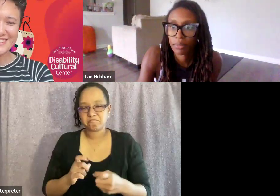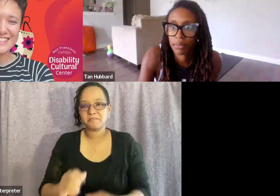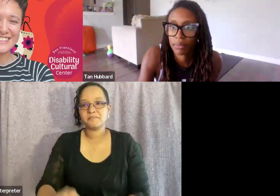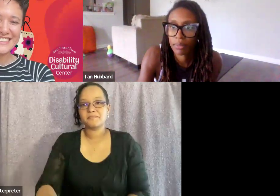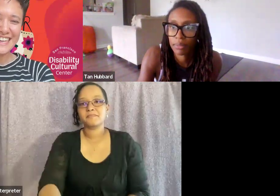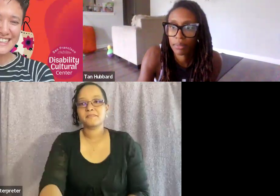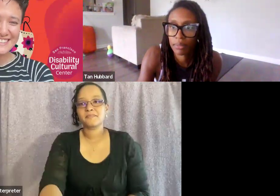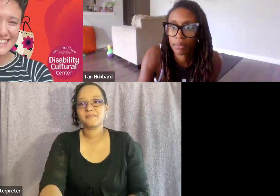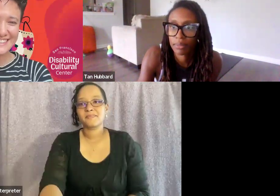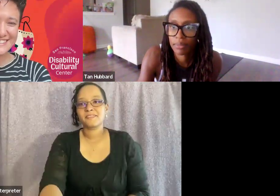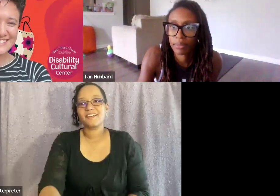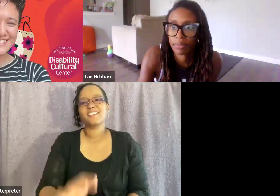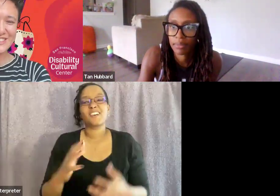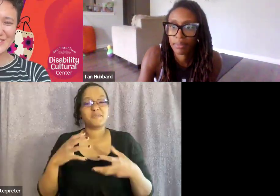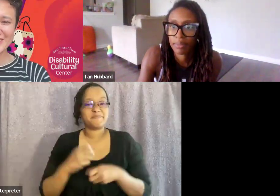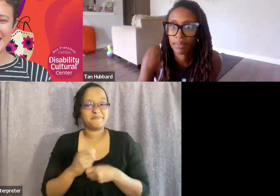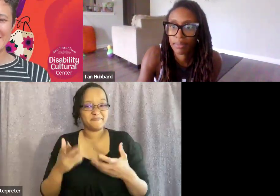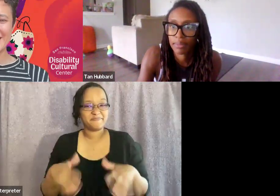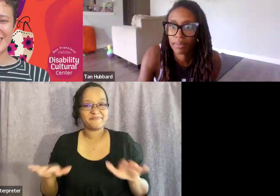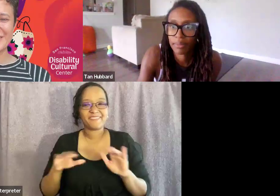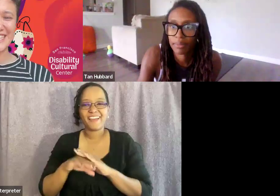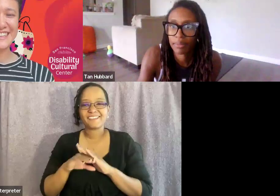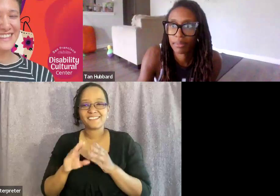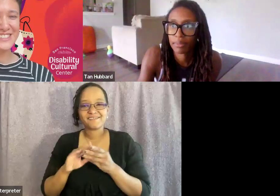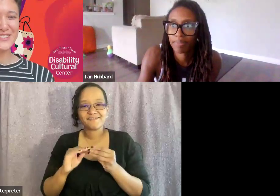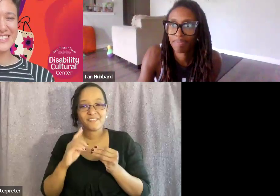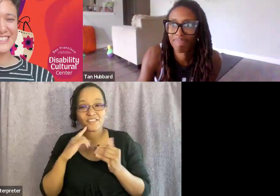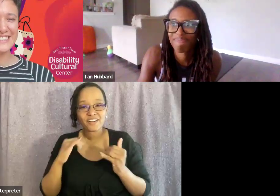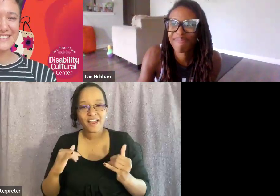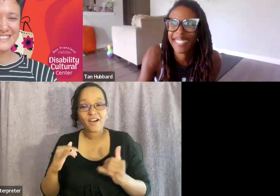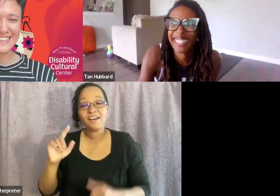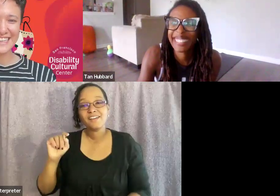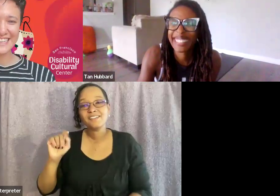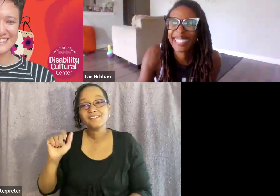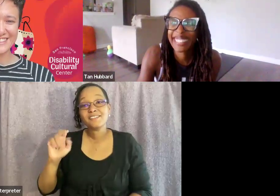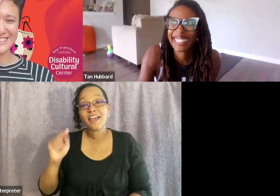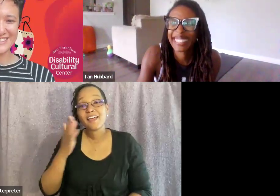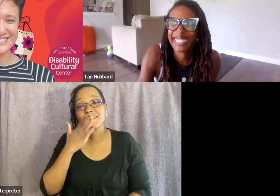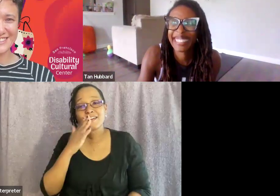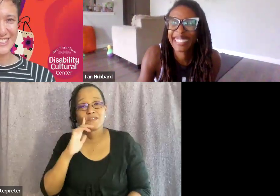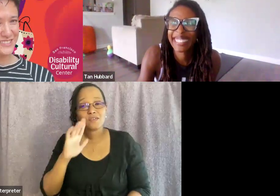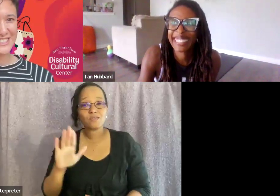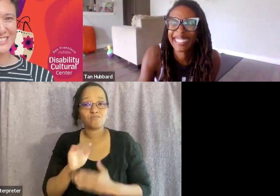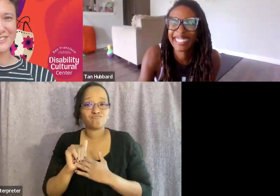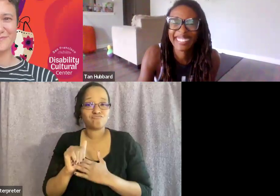So that's all the access notes for now. Tan, thanks for leading us today. I'll turn it over to you.